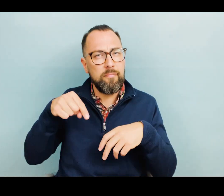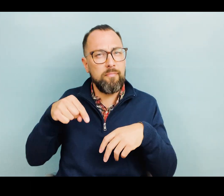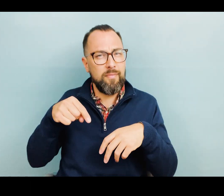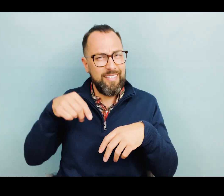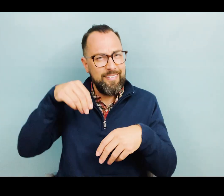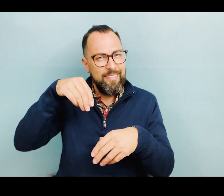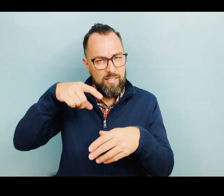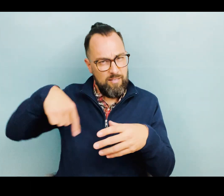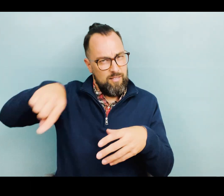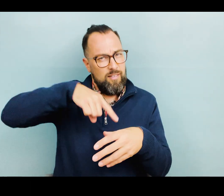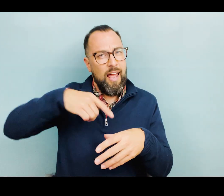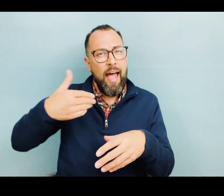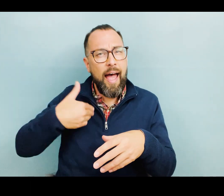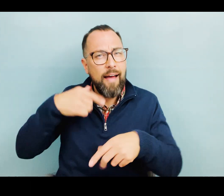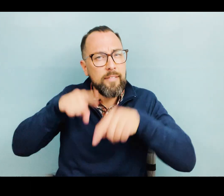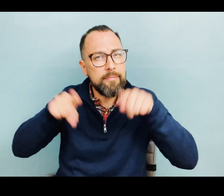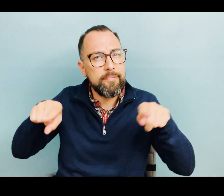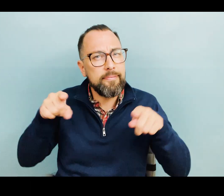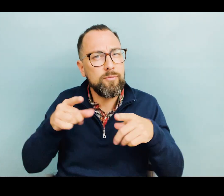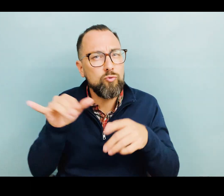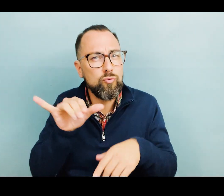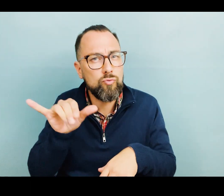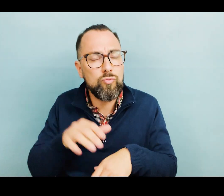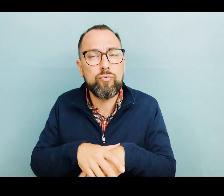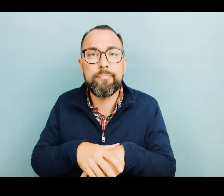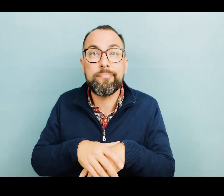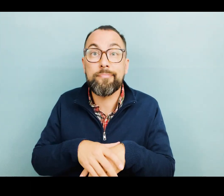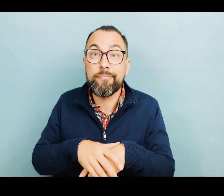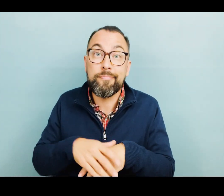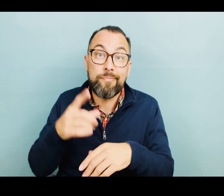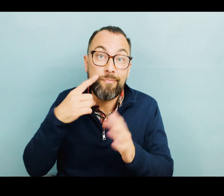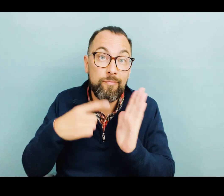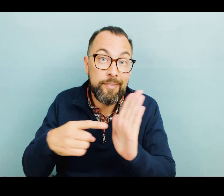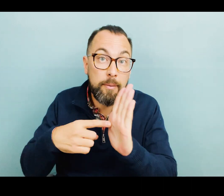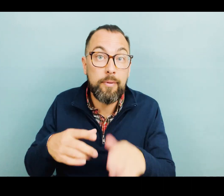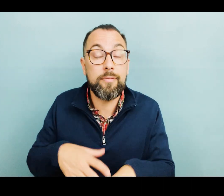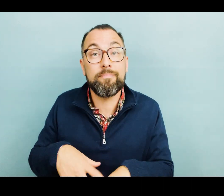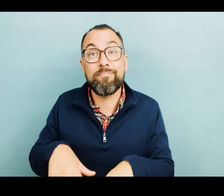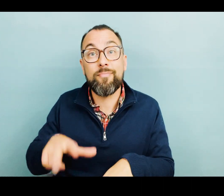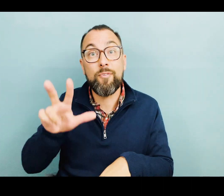closer look at the deaf community, we can see the numbers are all across the board,